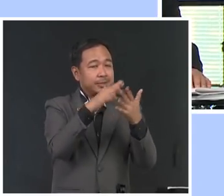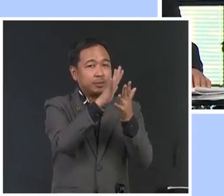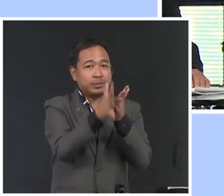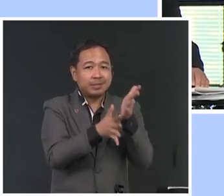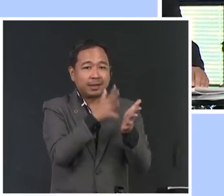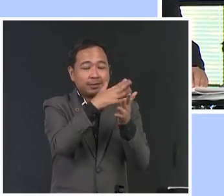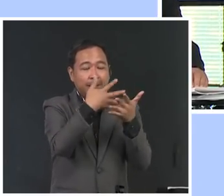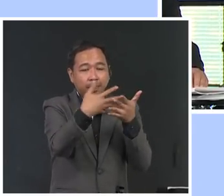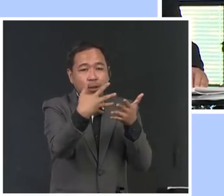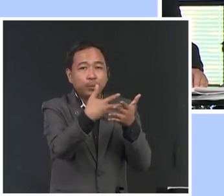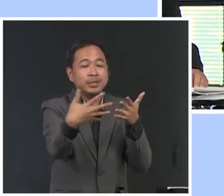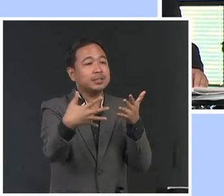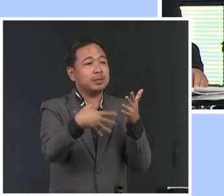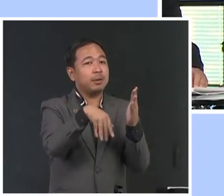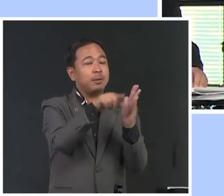So that's what Tottori Prefecture is.